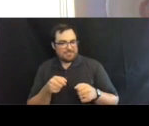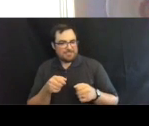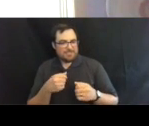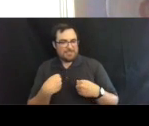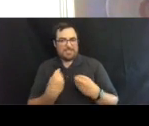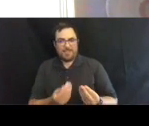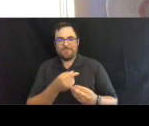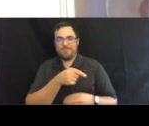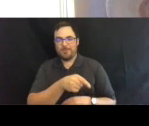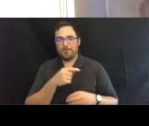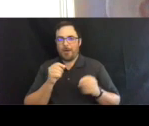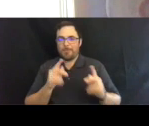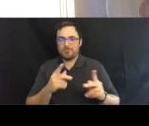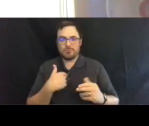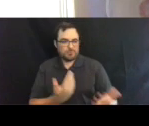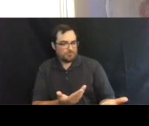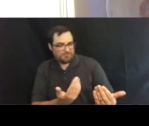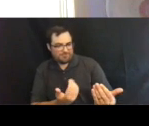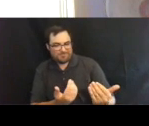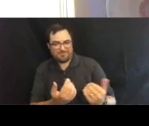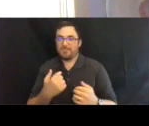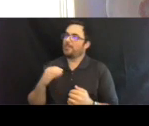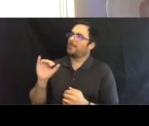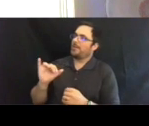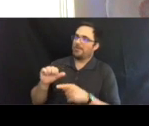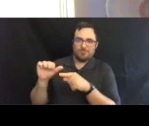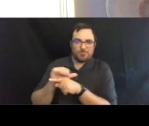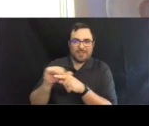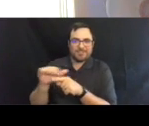to remember the phrase, to practice his long versus short duration